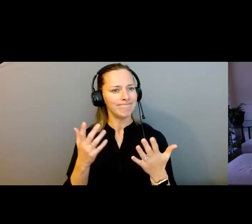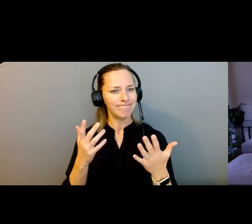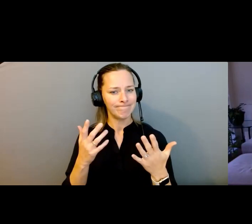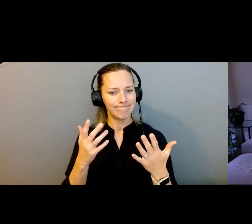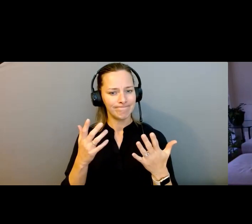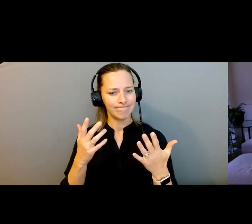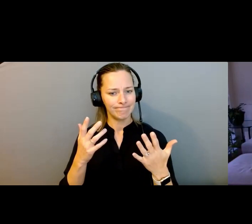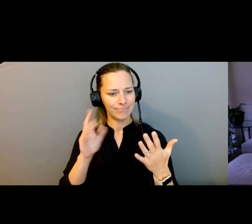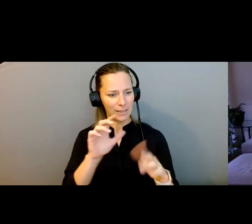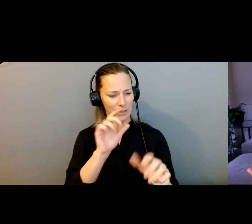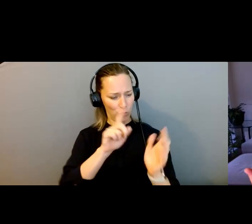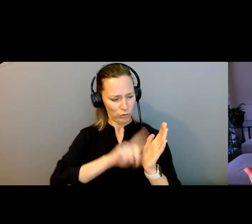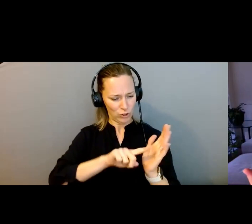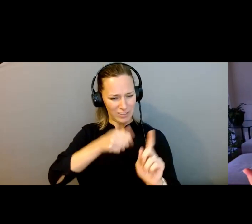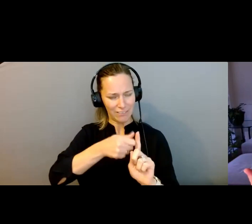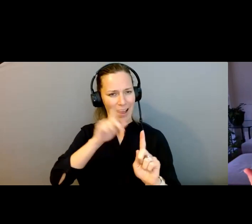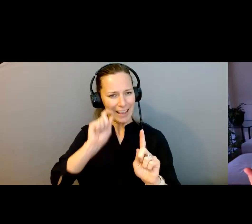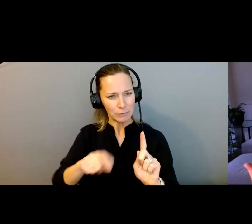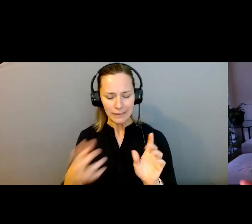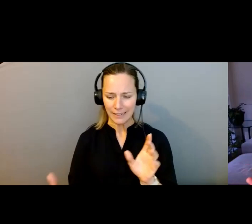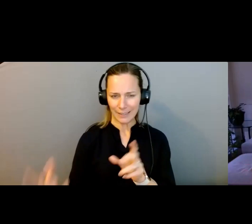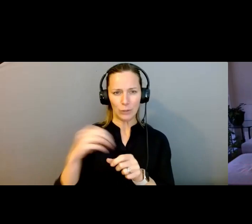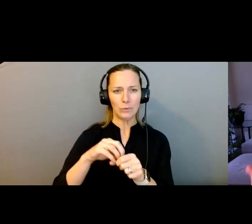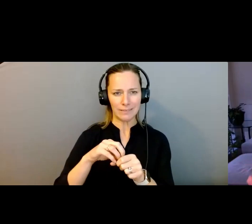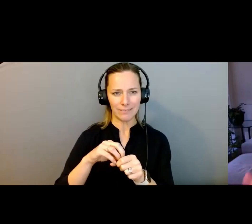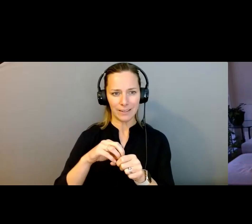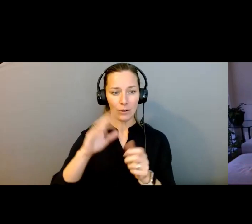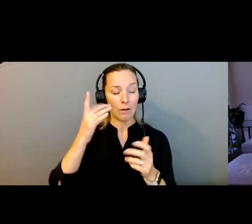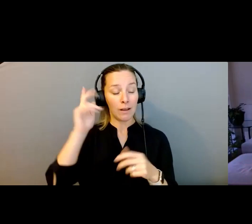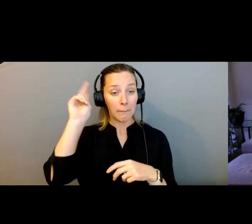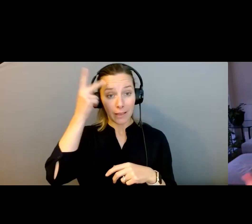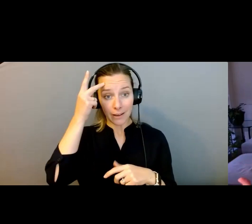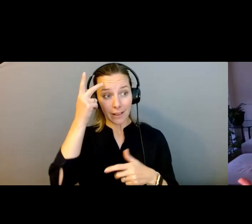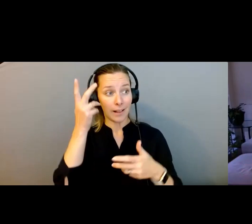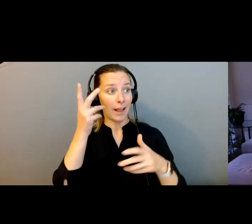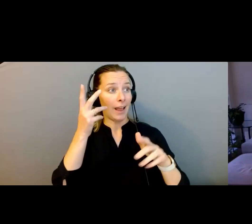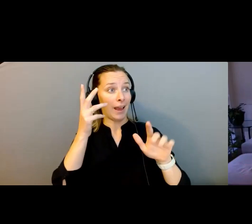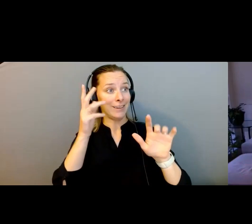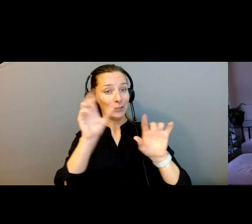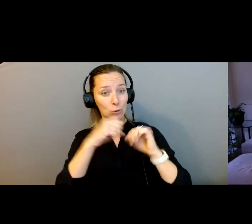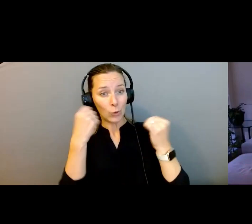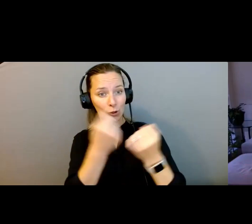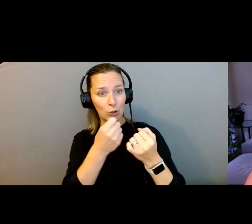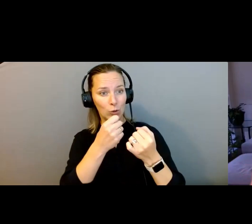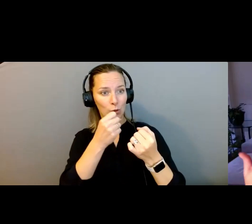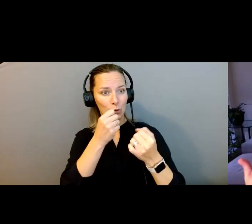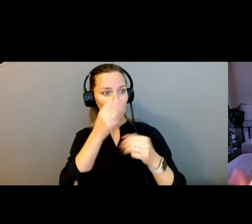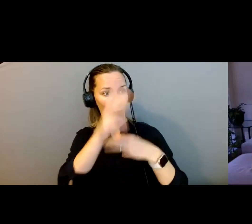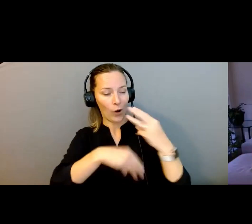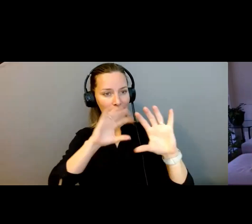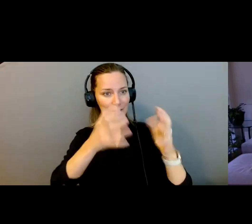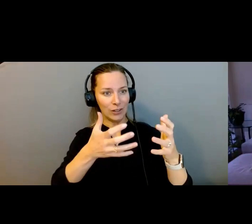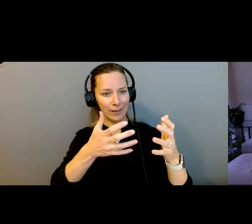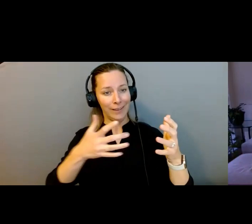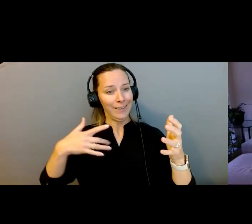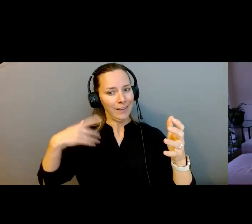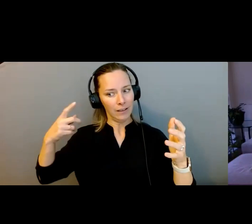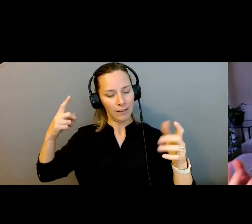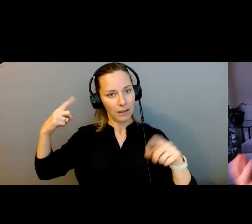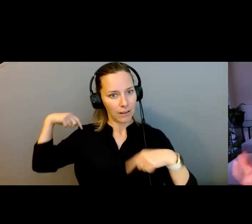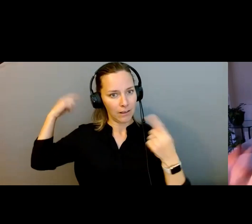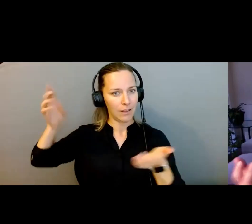because our political and social worlds are so deeply historically exclusionary. So how do we